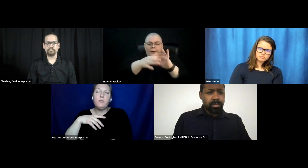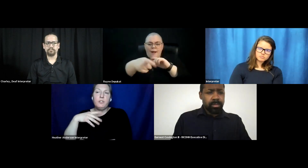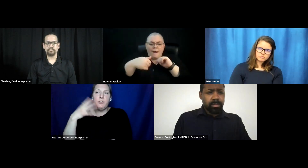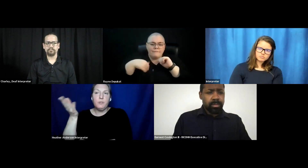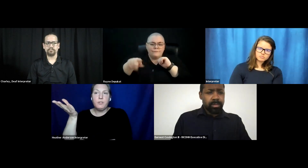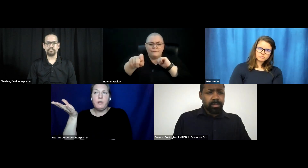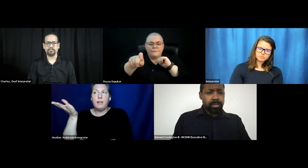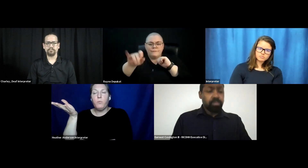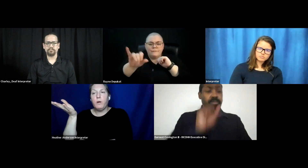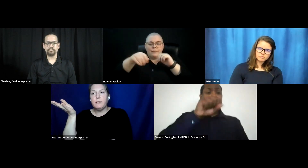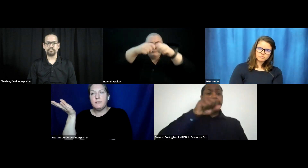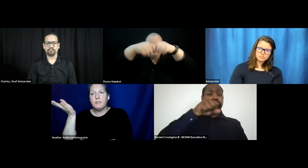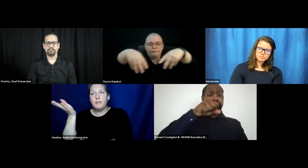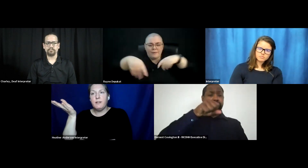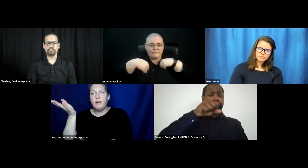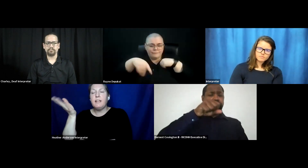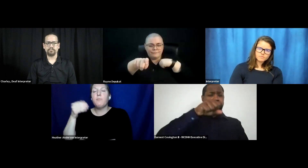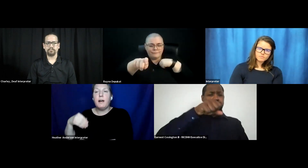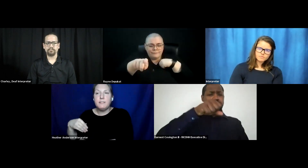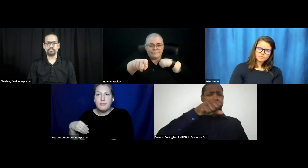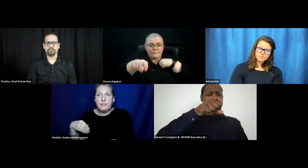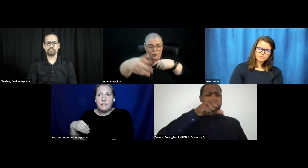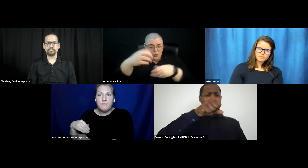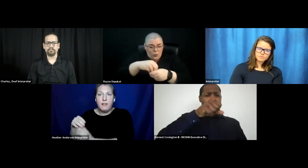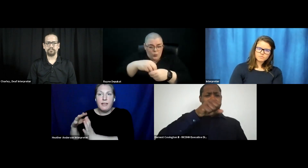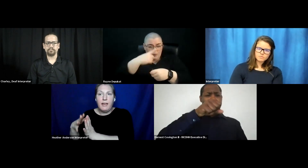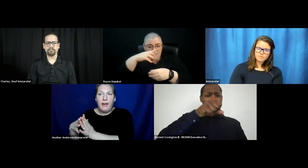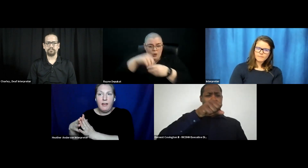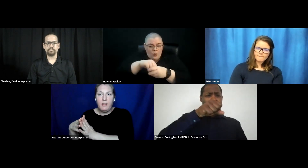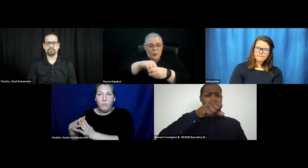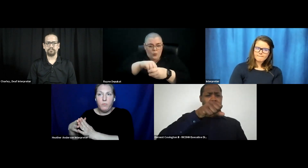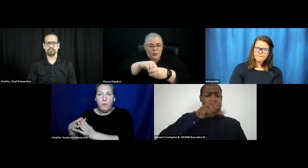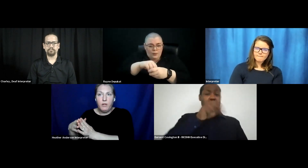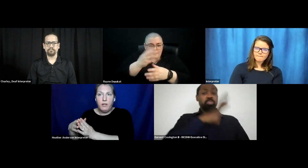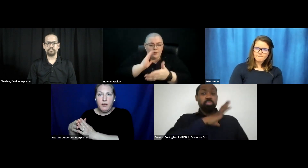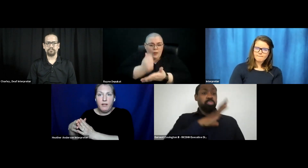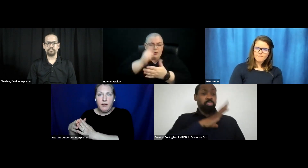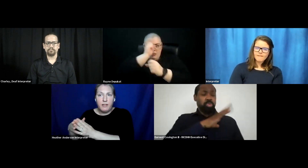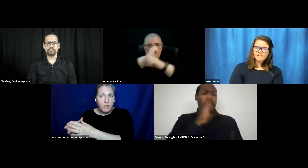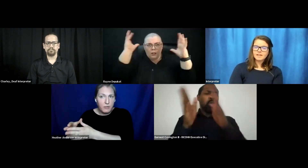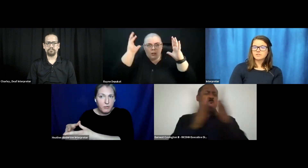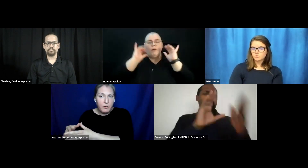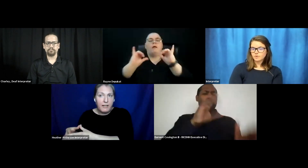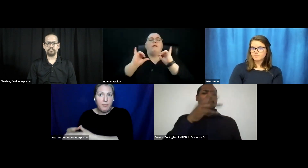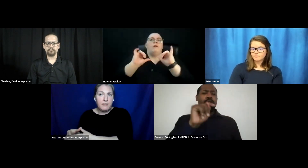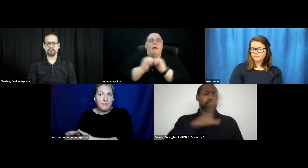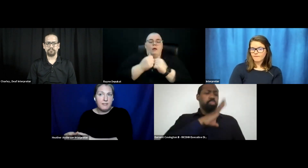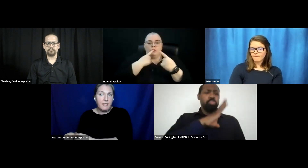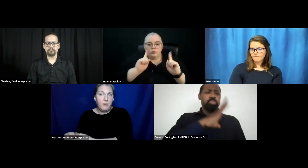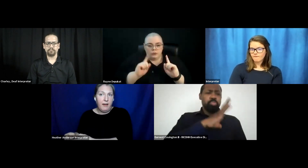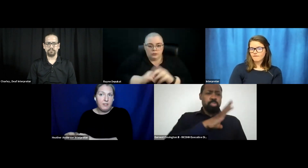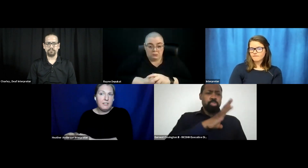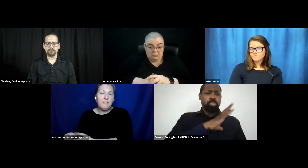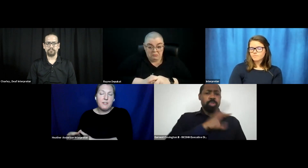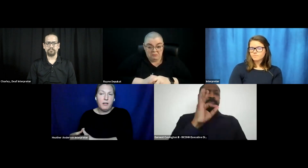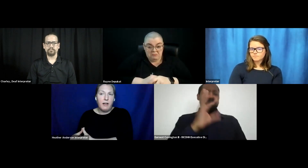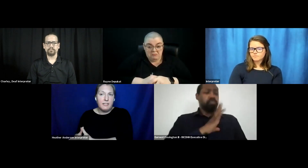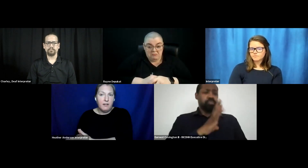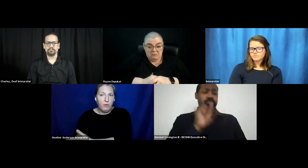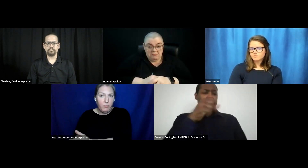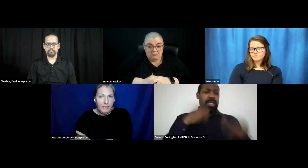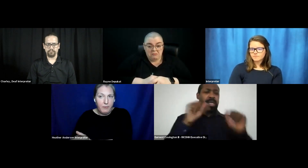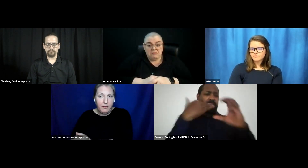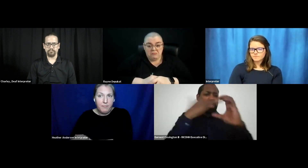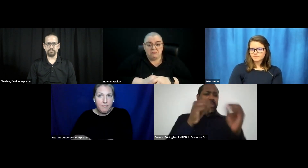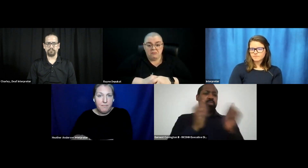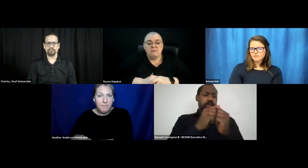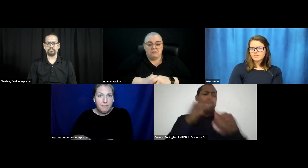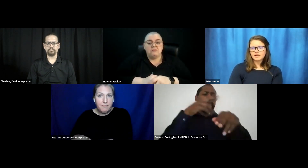So, how to do so like once. Any processes of like, you know, could you include any processes that you have just to give us a better idea of what we're working with.